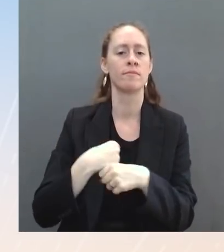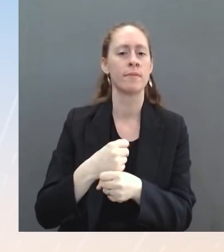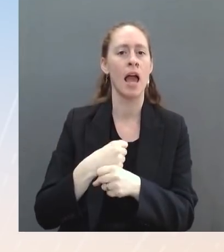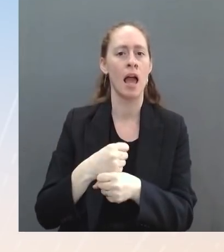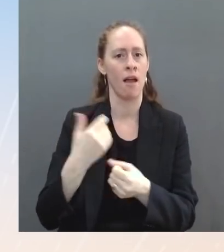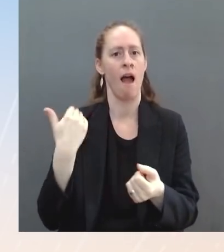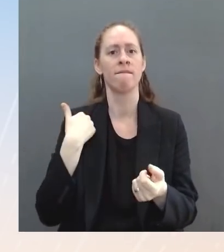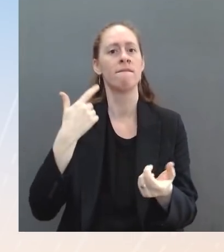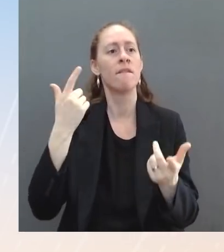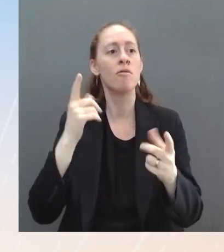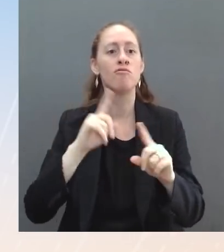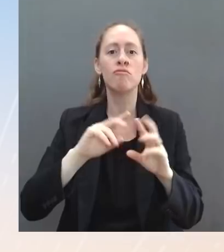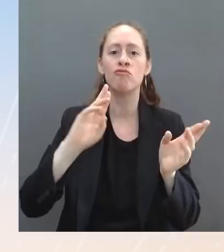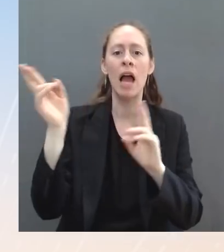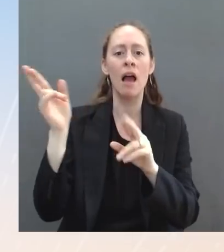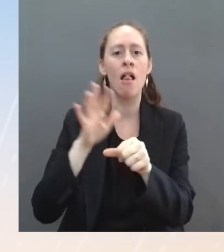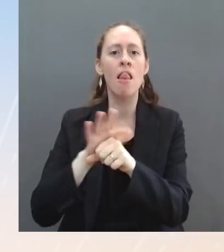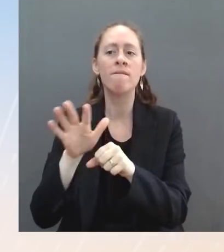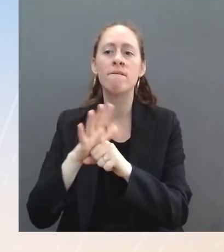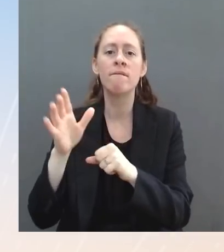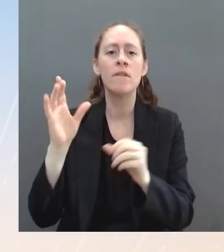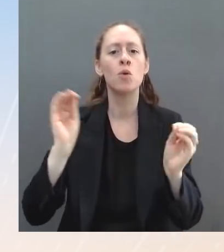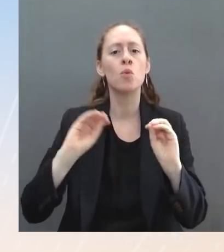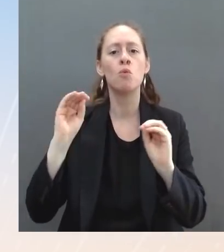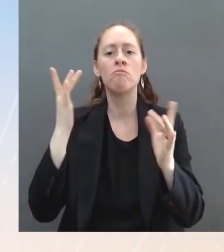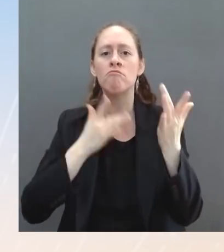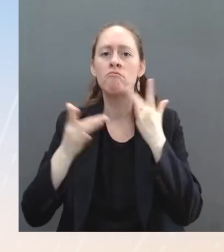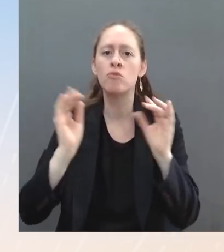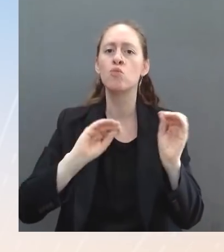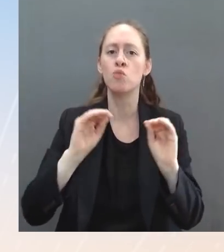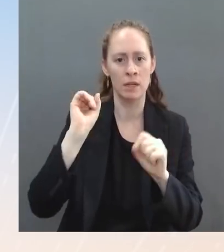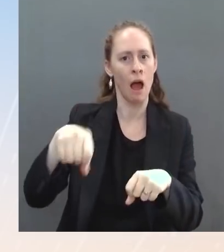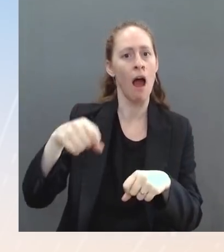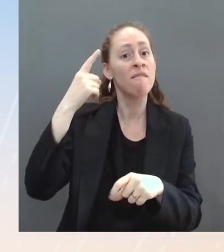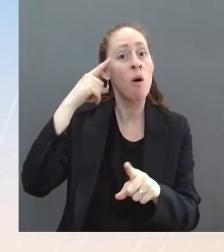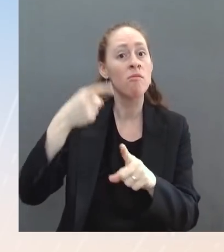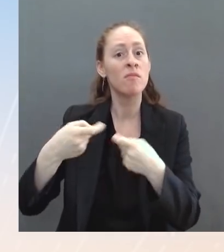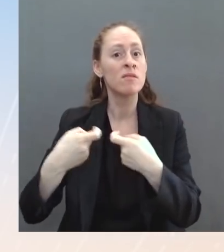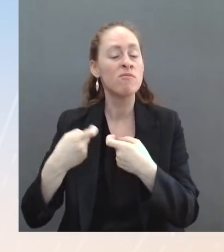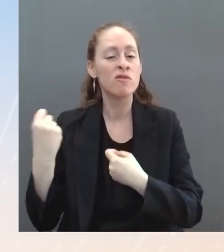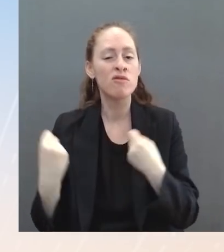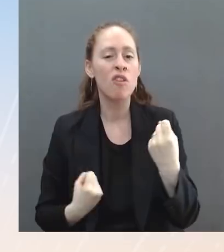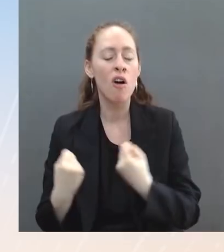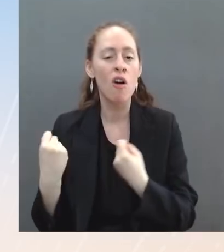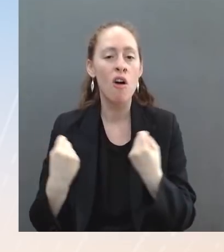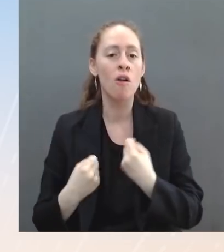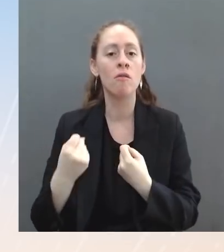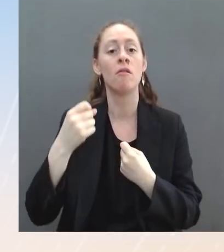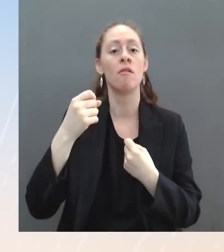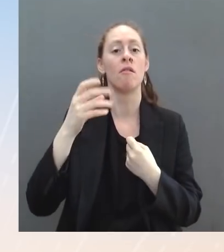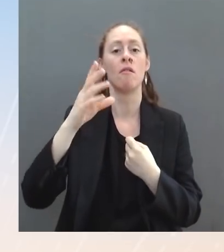but also used for storage in other applications -- and also to accelerate what the President talked about today